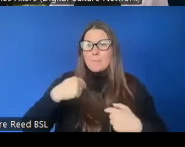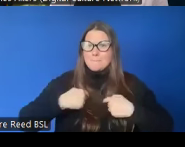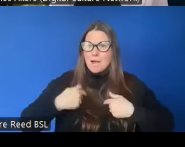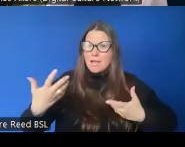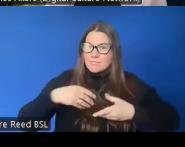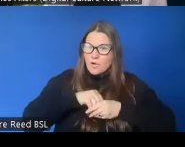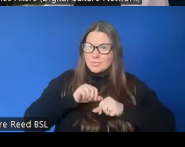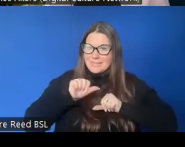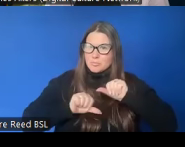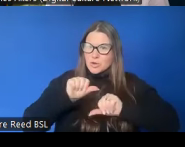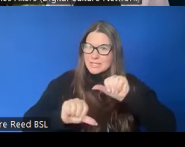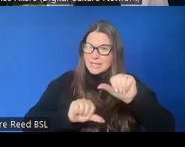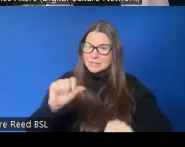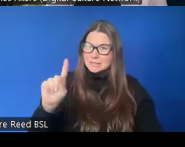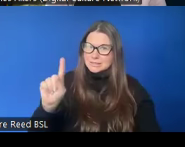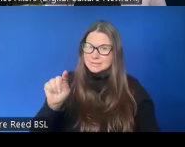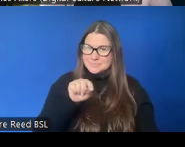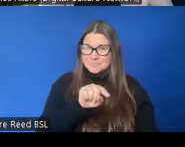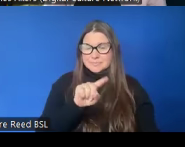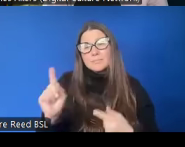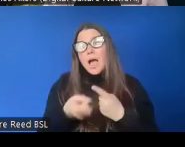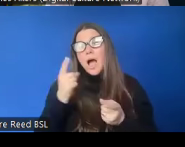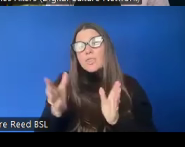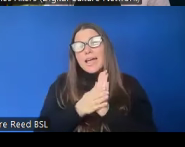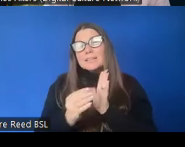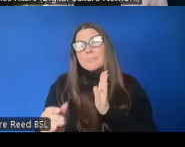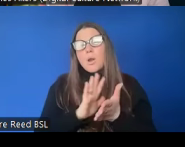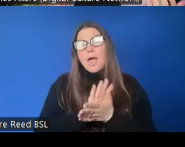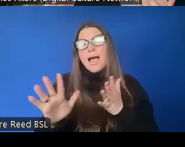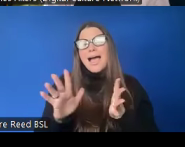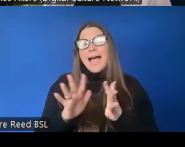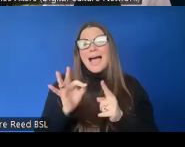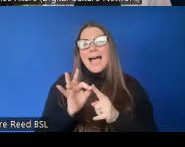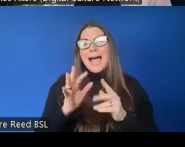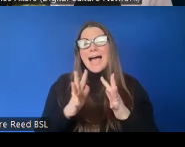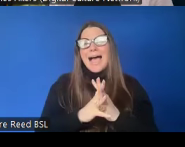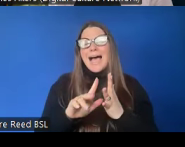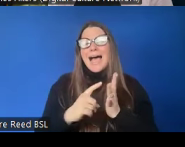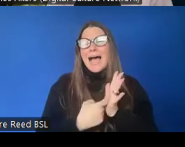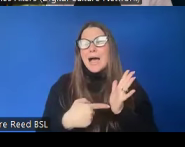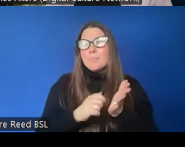Another example is the Hepworth Wakefield in Wakefield. I recommend going there.